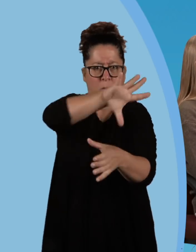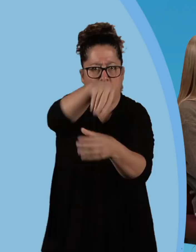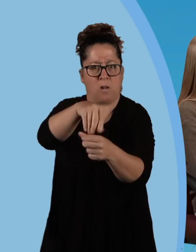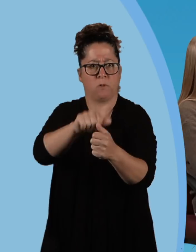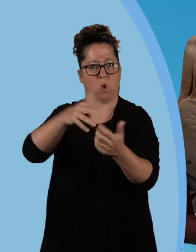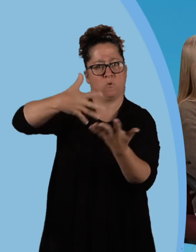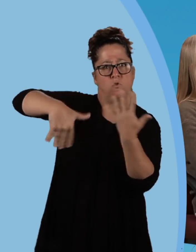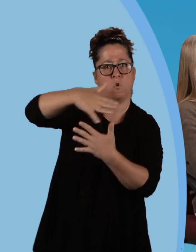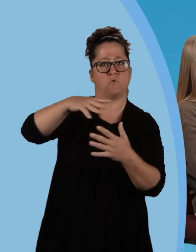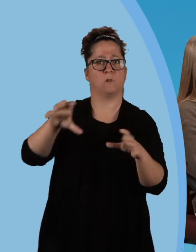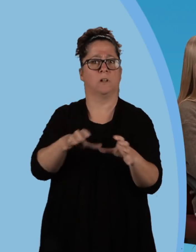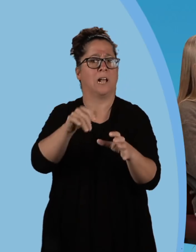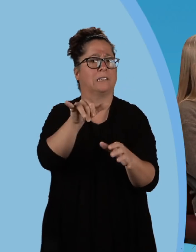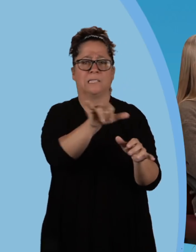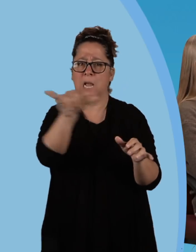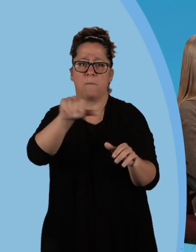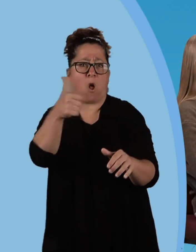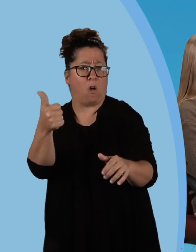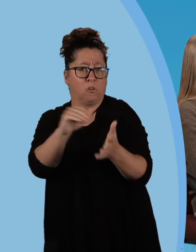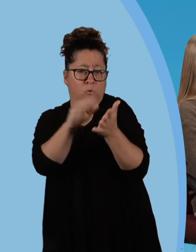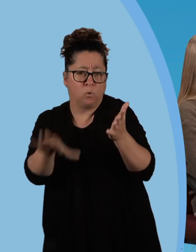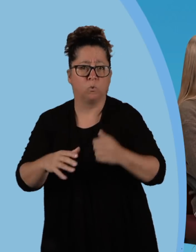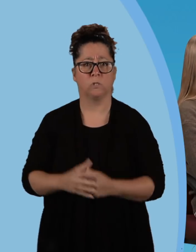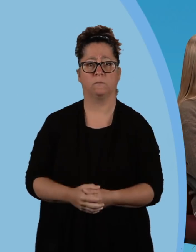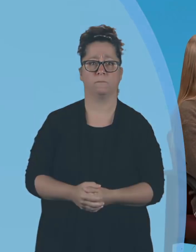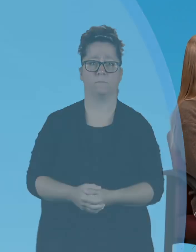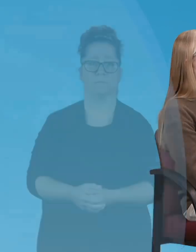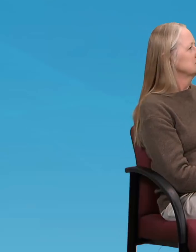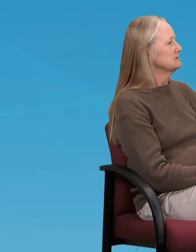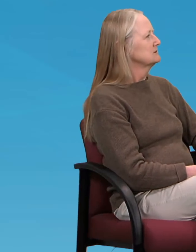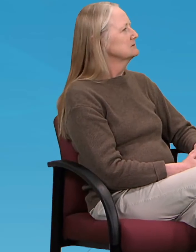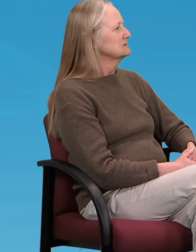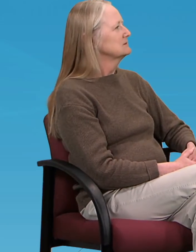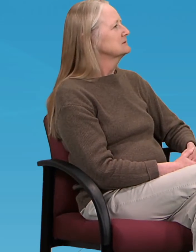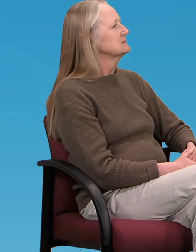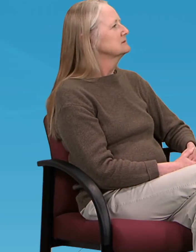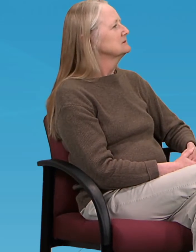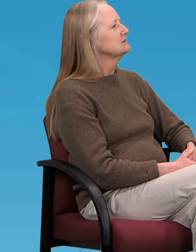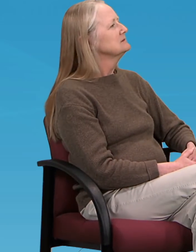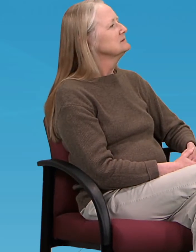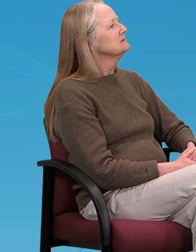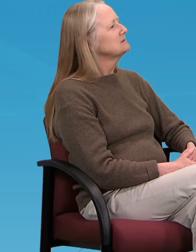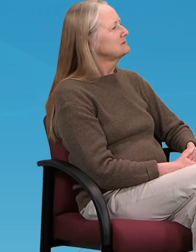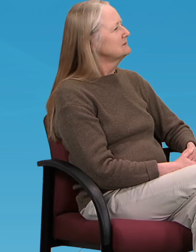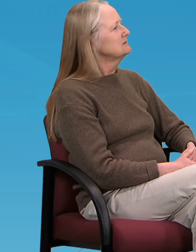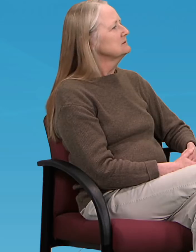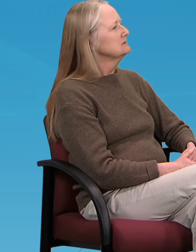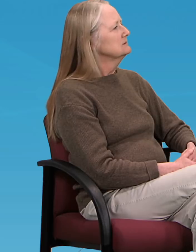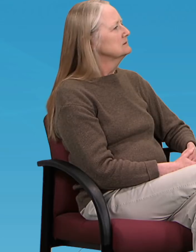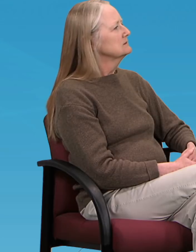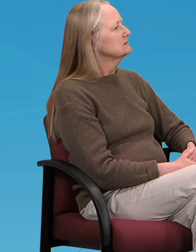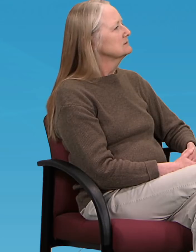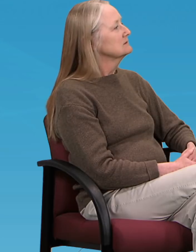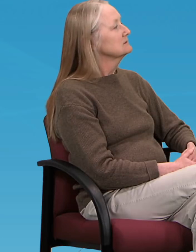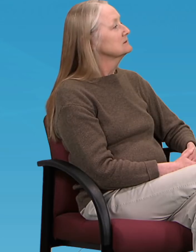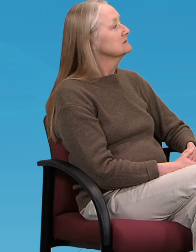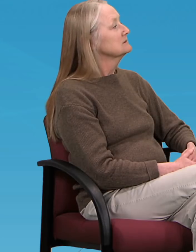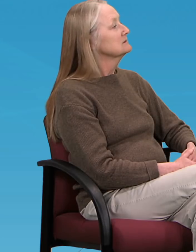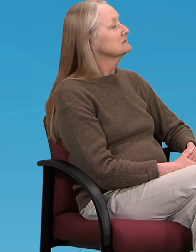those social activities as any other student. Wow, I'm glad you mentioned that about